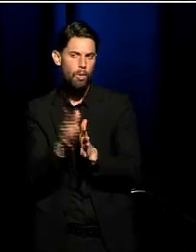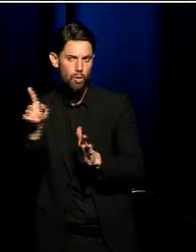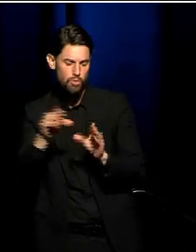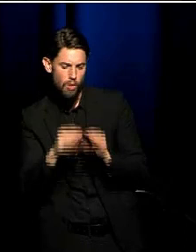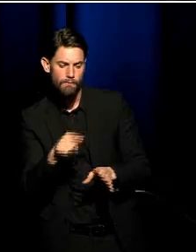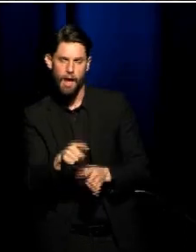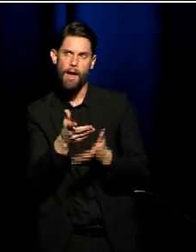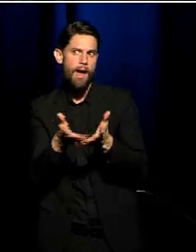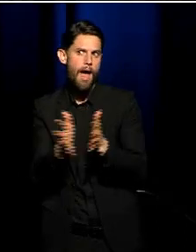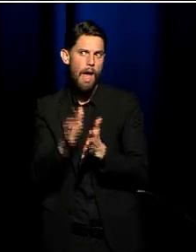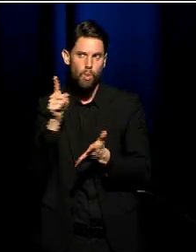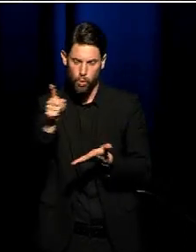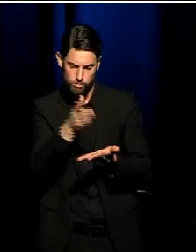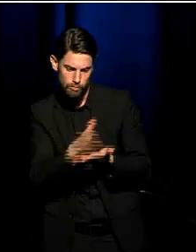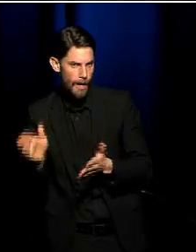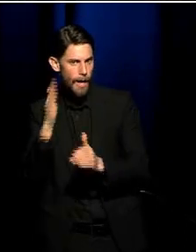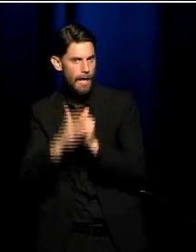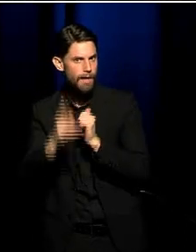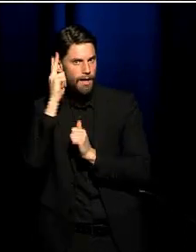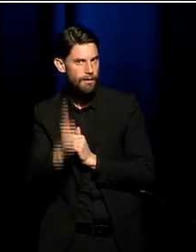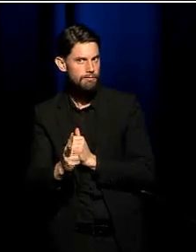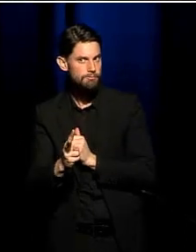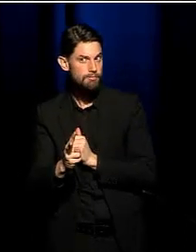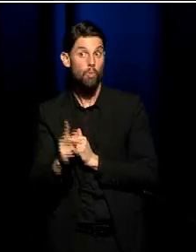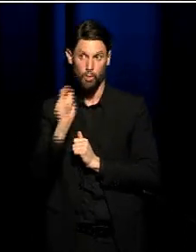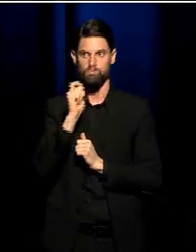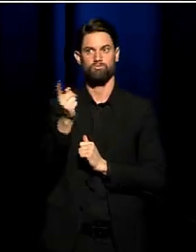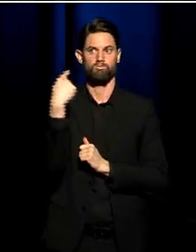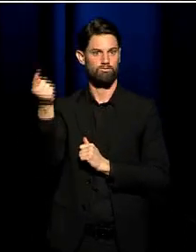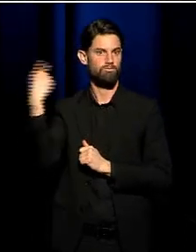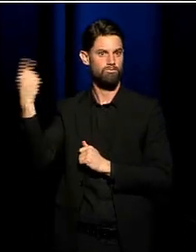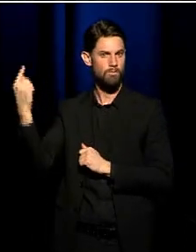in connection with those services and policies and procedures to identify and